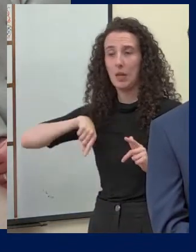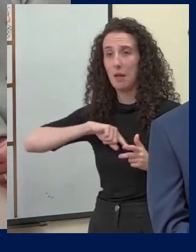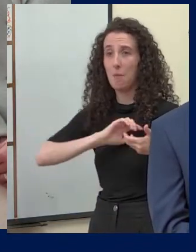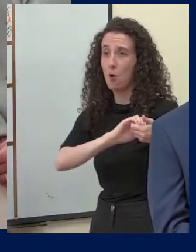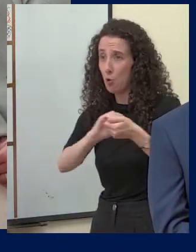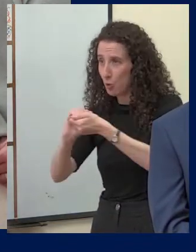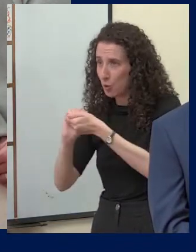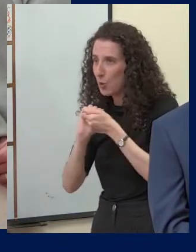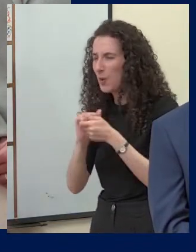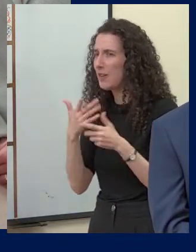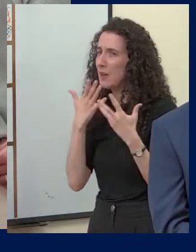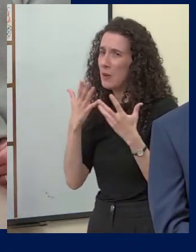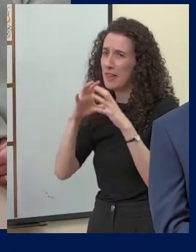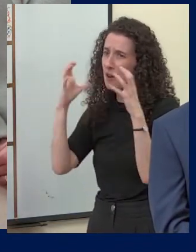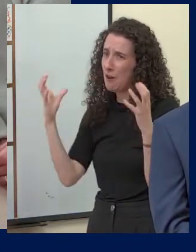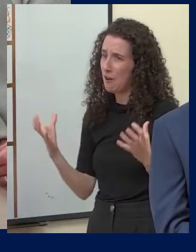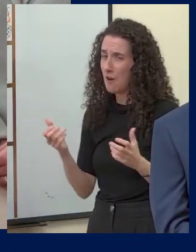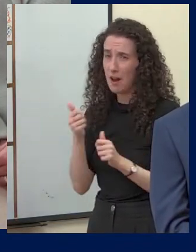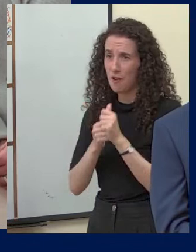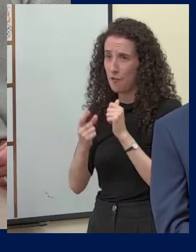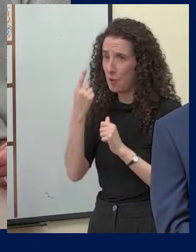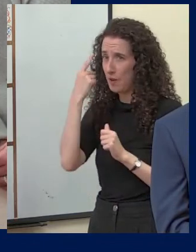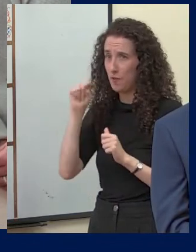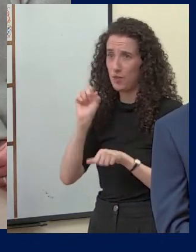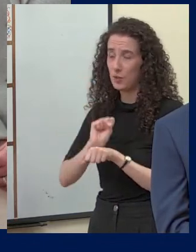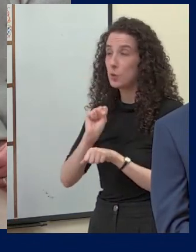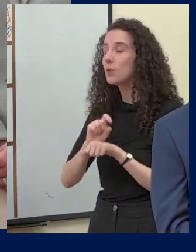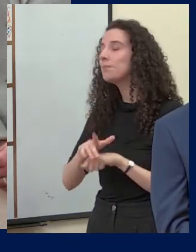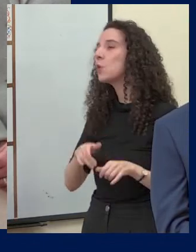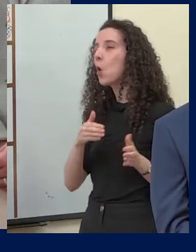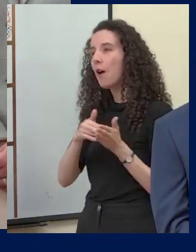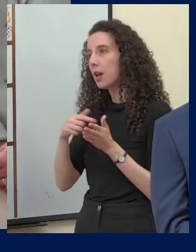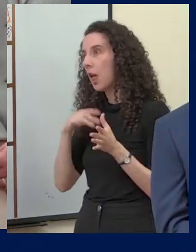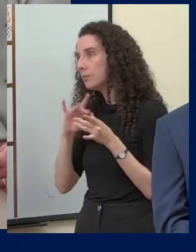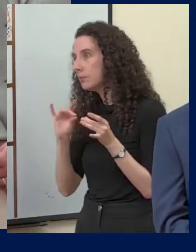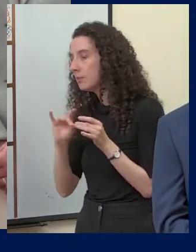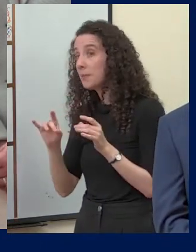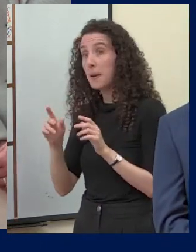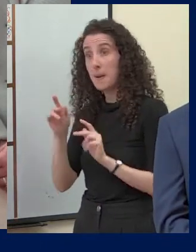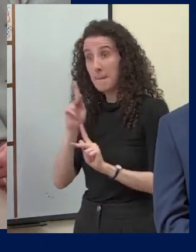I often say that the individuals of the call centers that are answering the calls day in